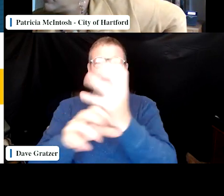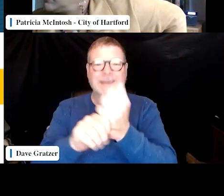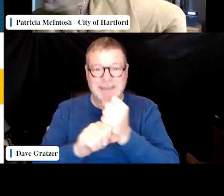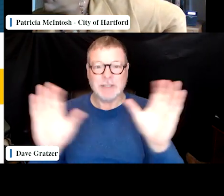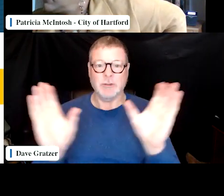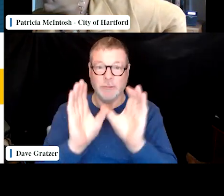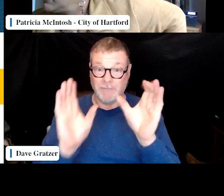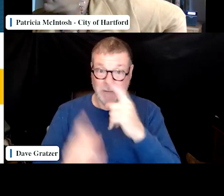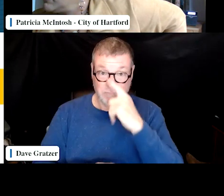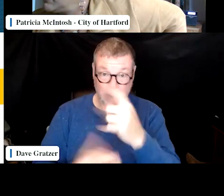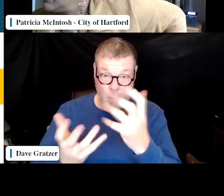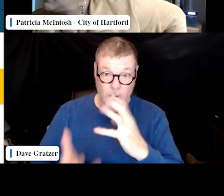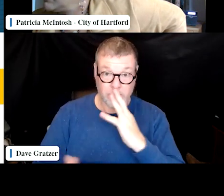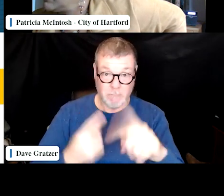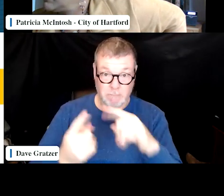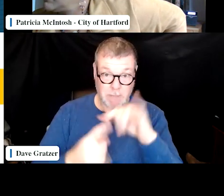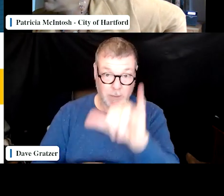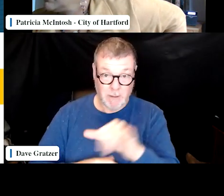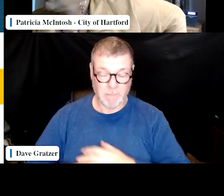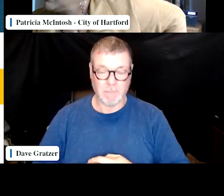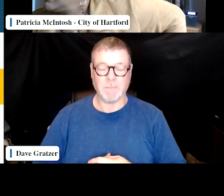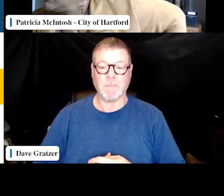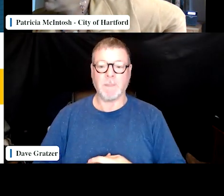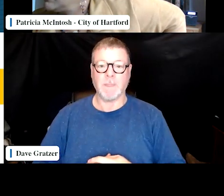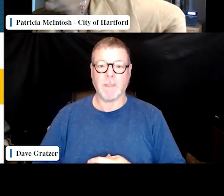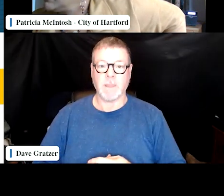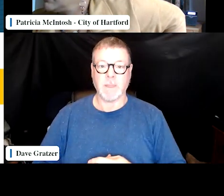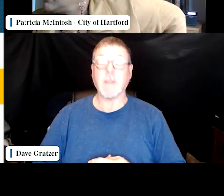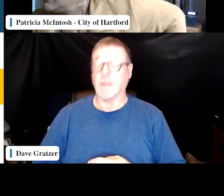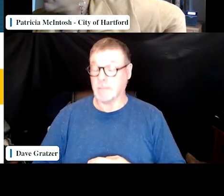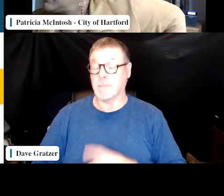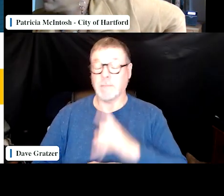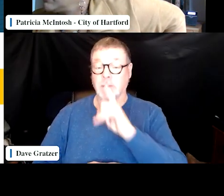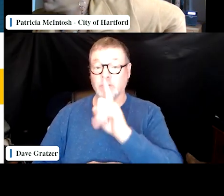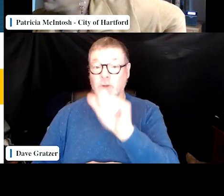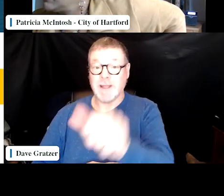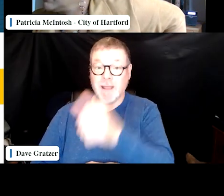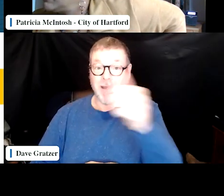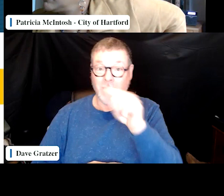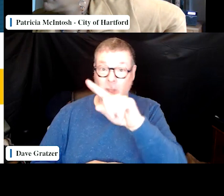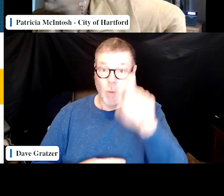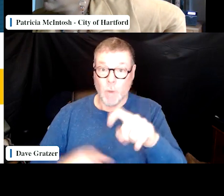So, do you wanna talk about that as well? Yeah, that's actually another question in there. Somebody with an IDD,